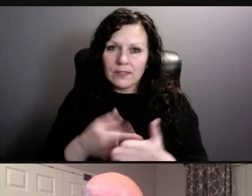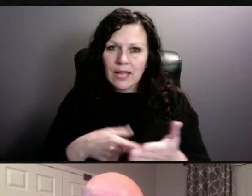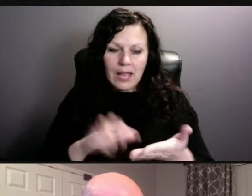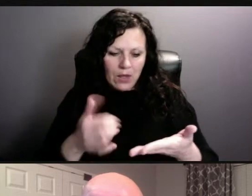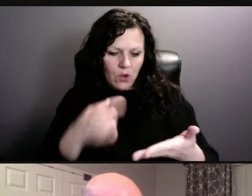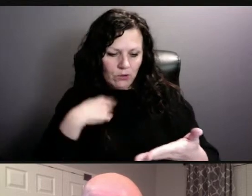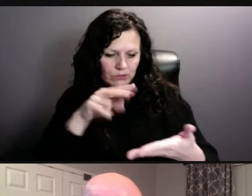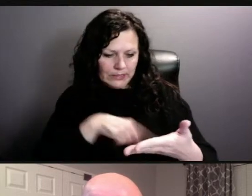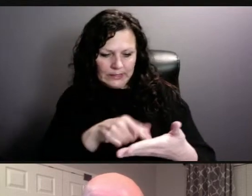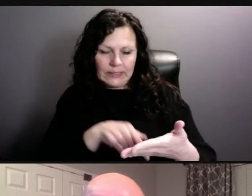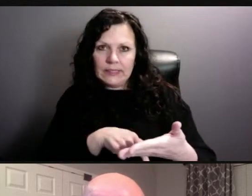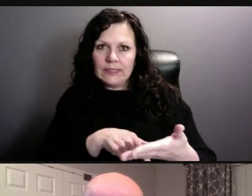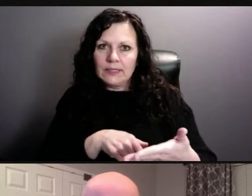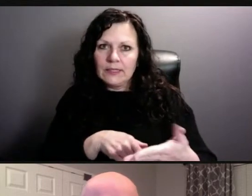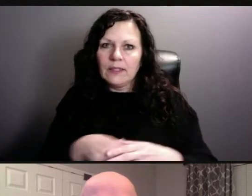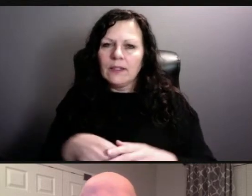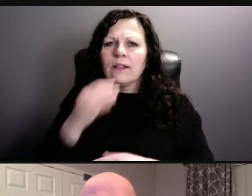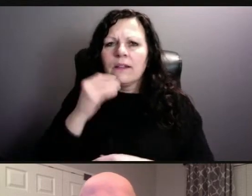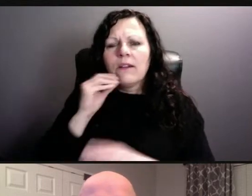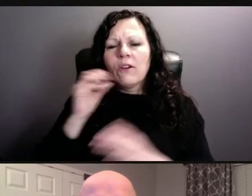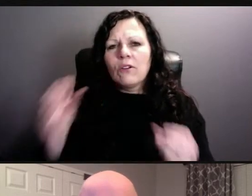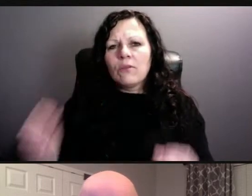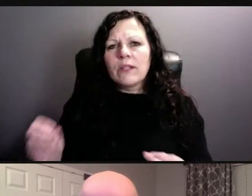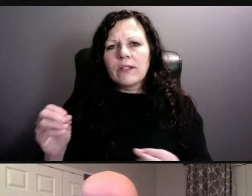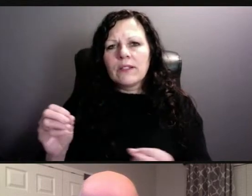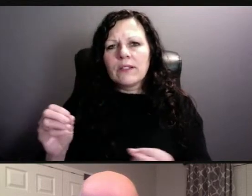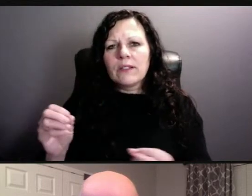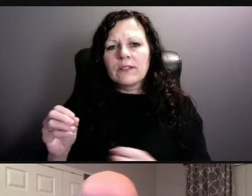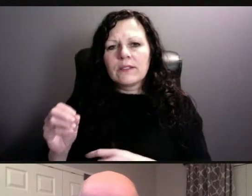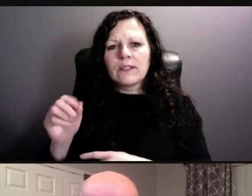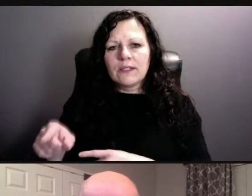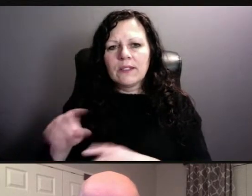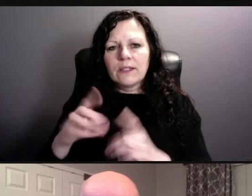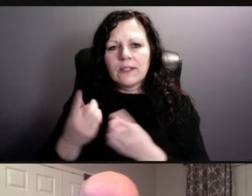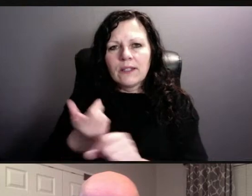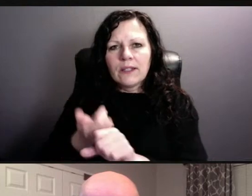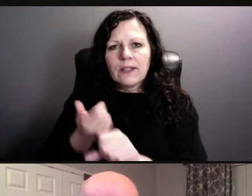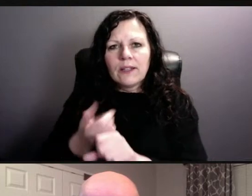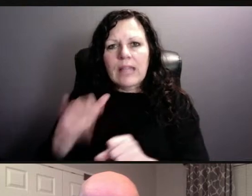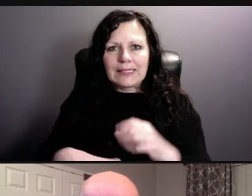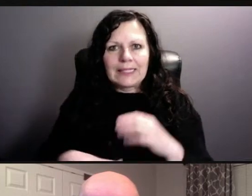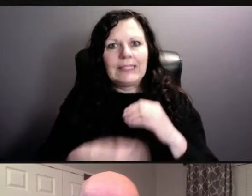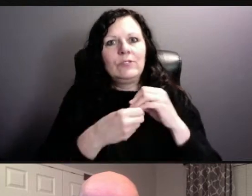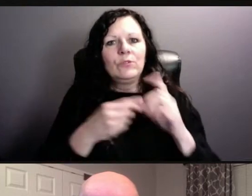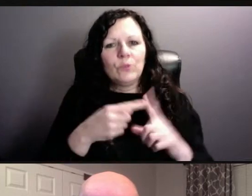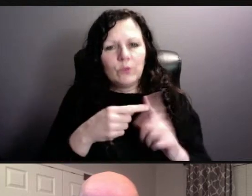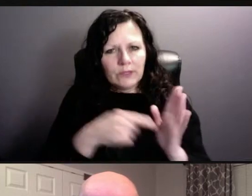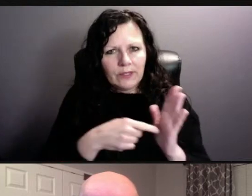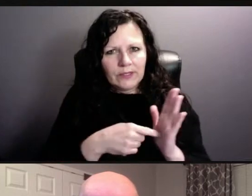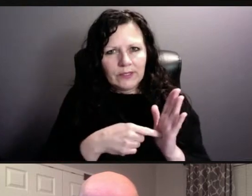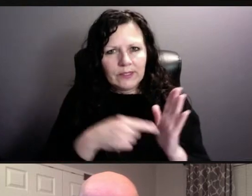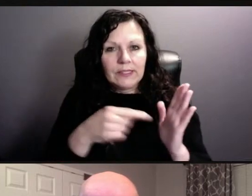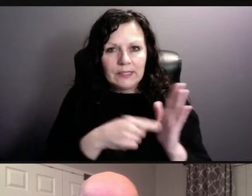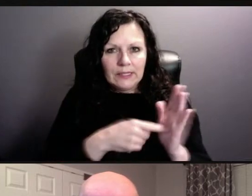HOMELESS PROGRAMS? I MEAN THAT'S WHAT IT LOOKS